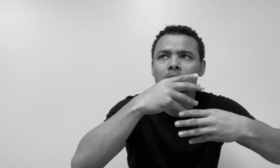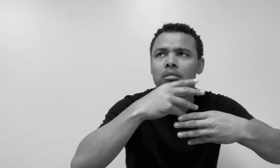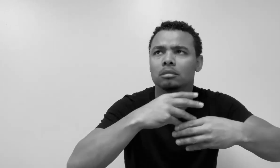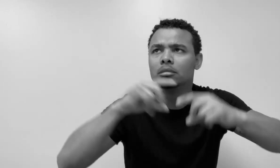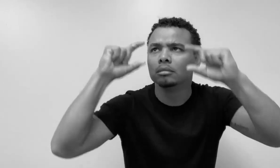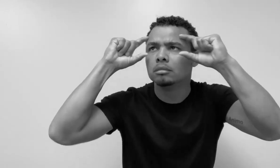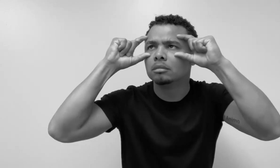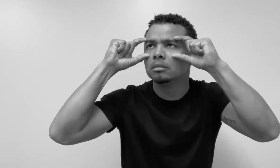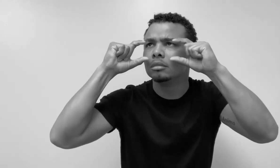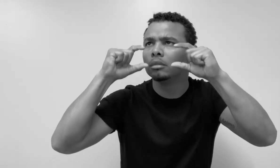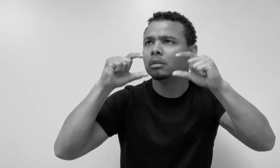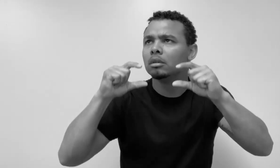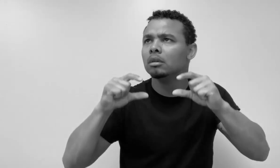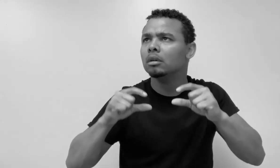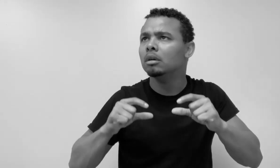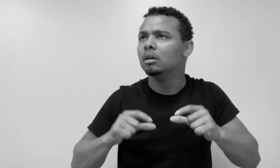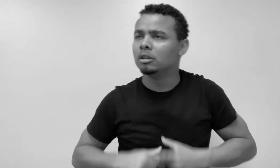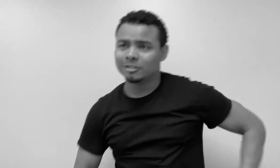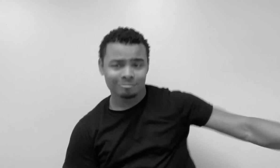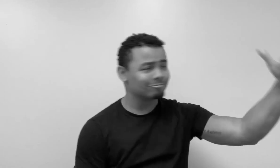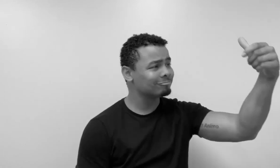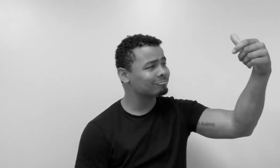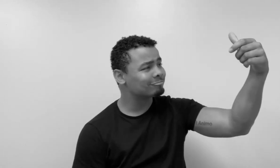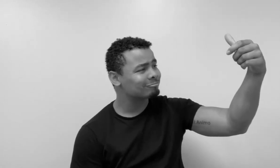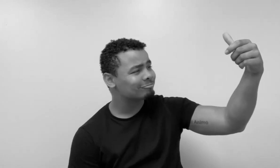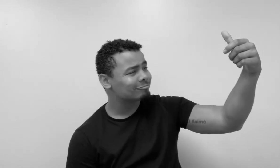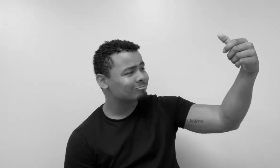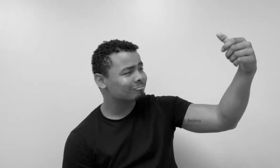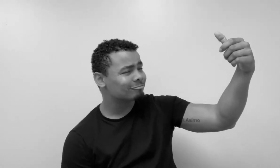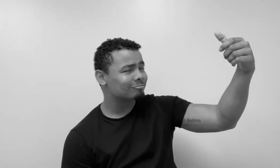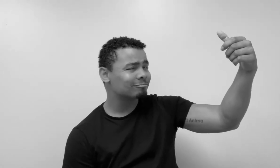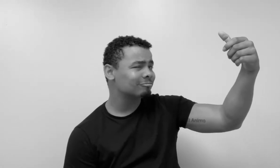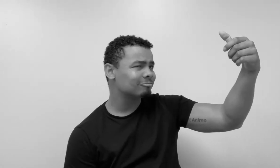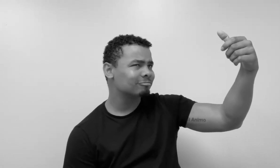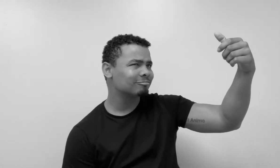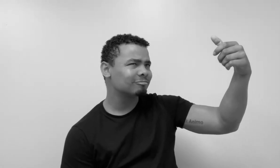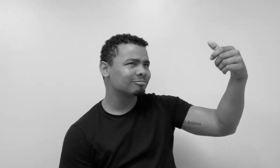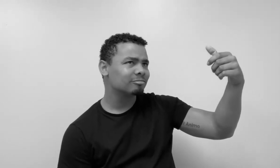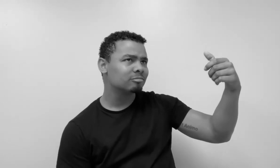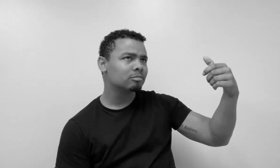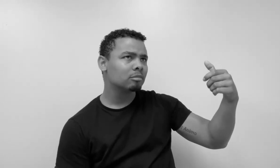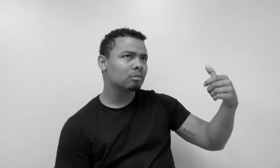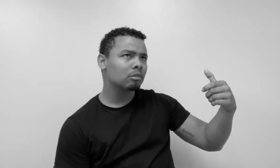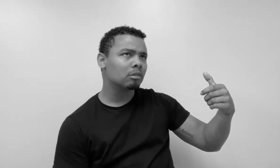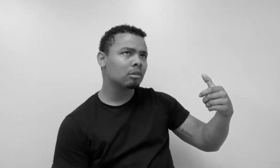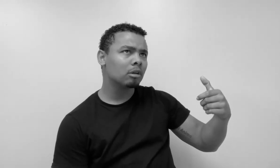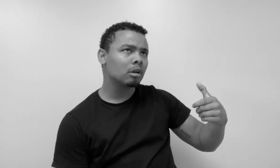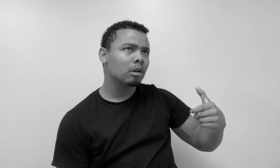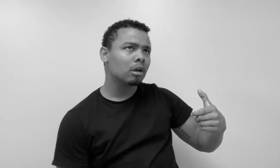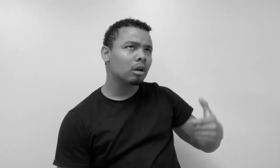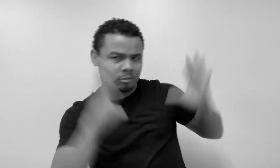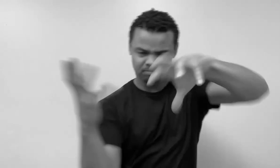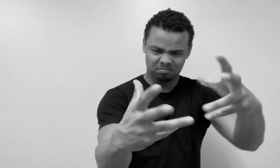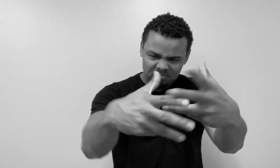TARGET 1 HAS LINE OF SIGHT TARGET 3 LOCKED TARGET 3 HAS LINE OF SIGHT